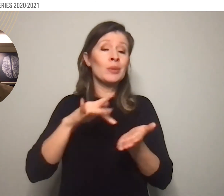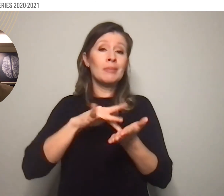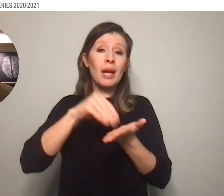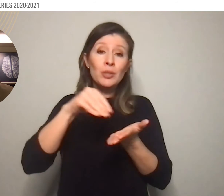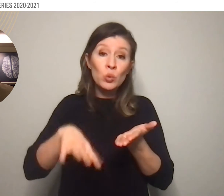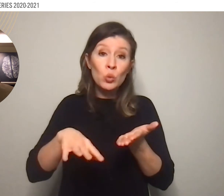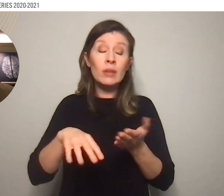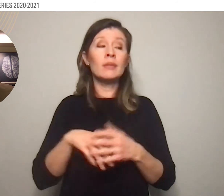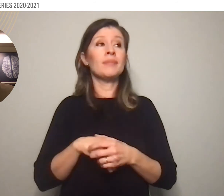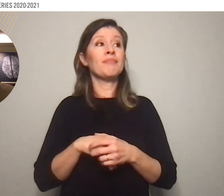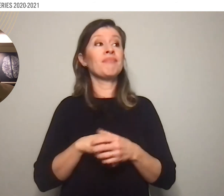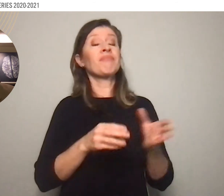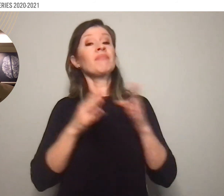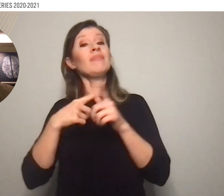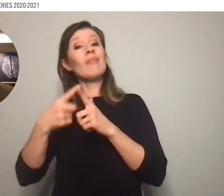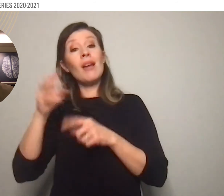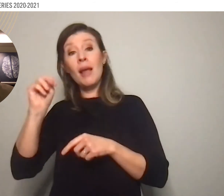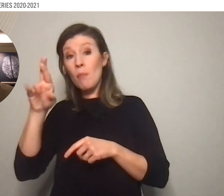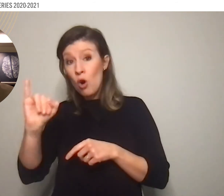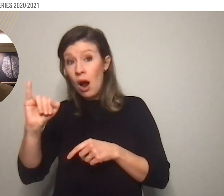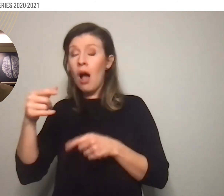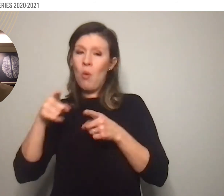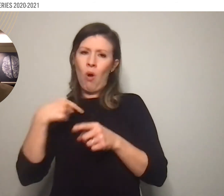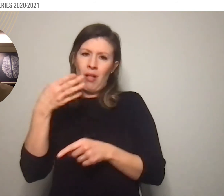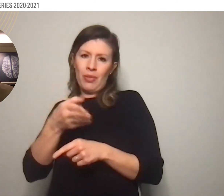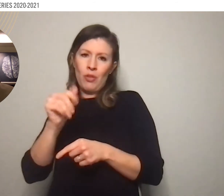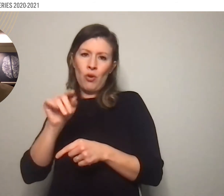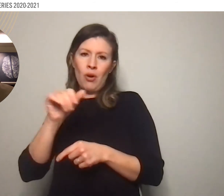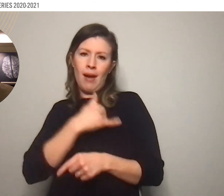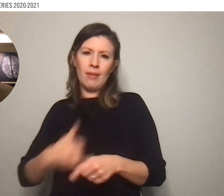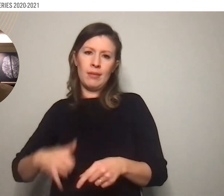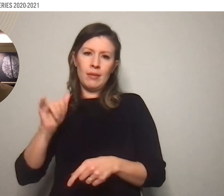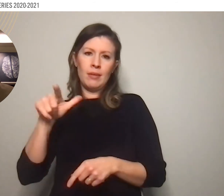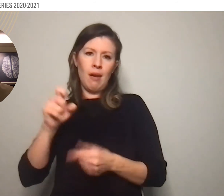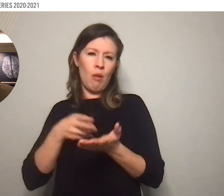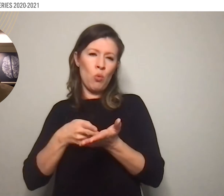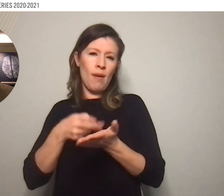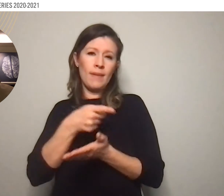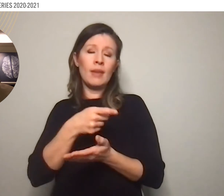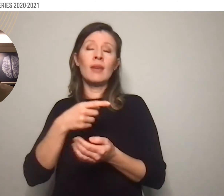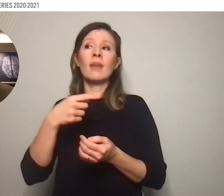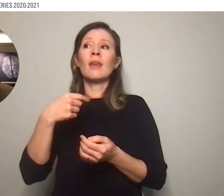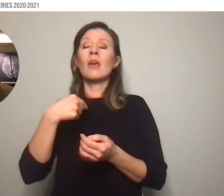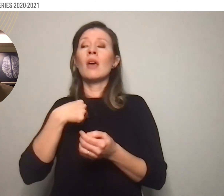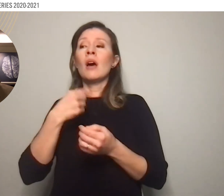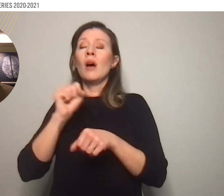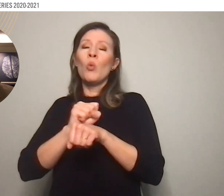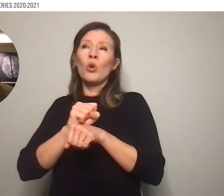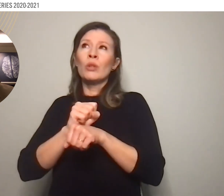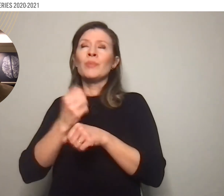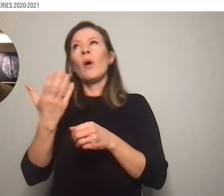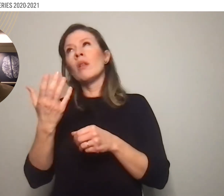With regard to MRI, when I was in practice at at um hospital I worked on many really I worked